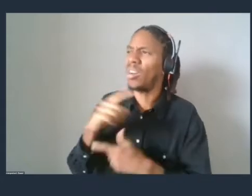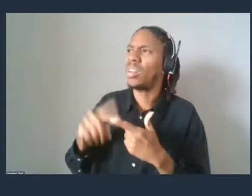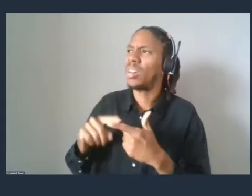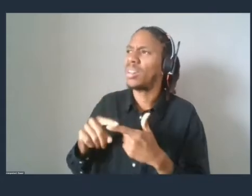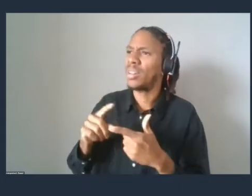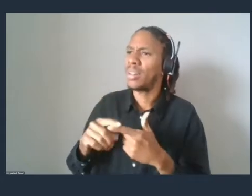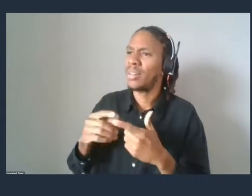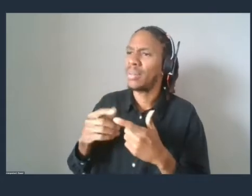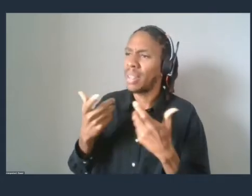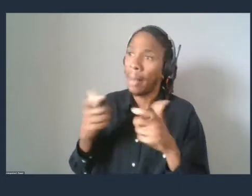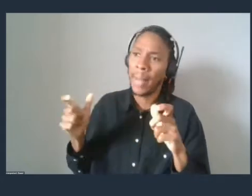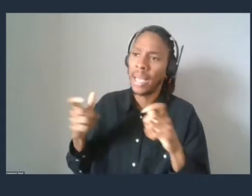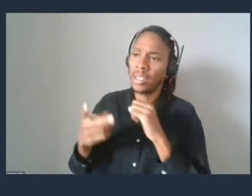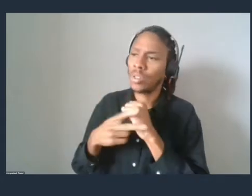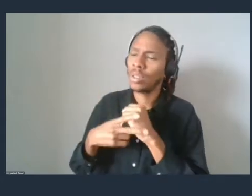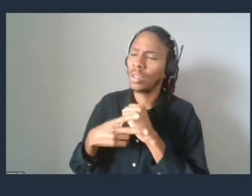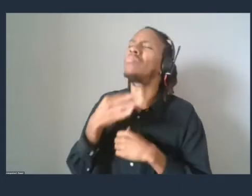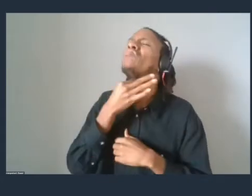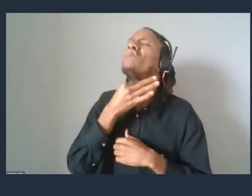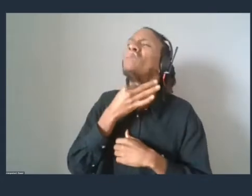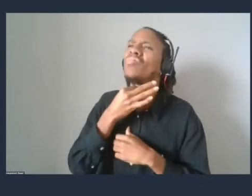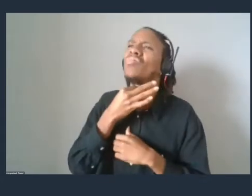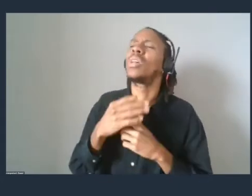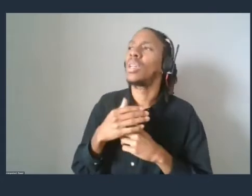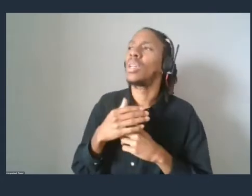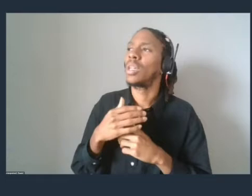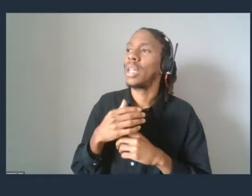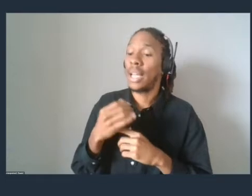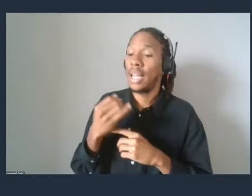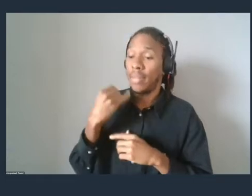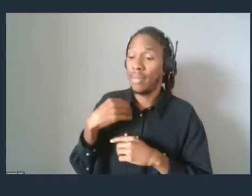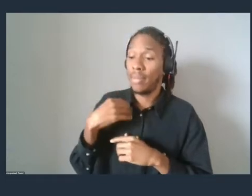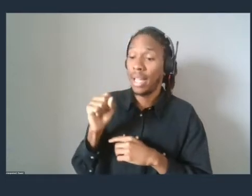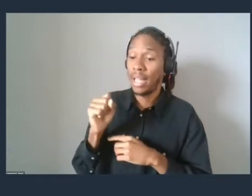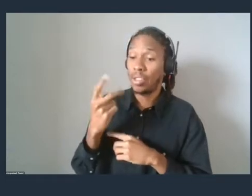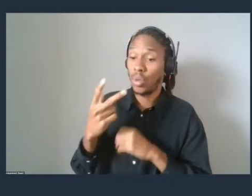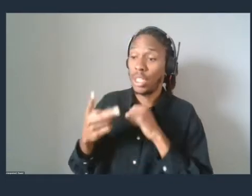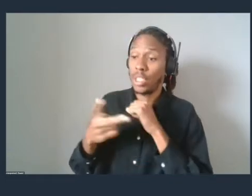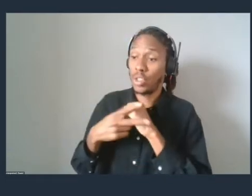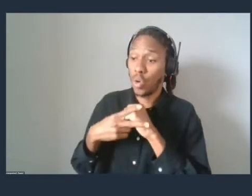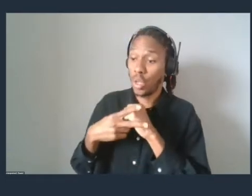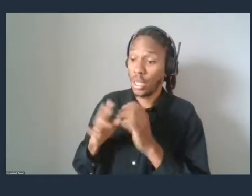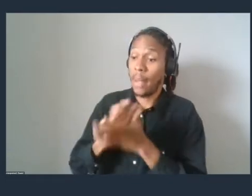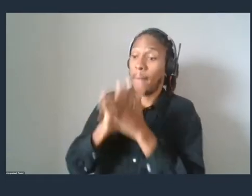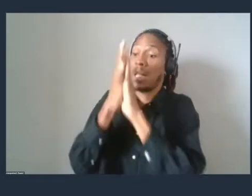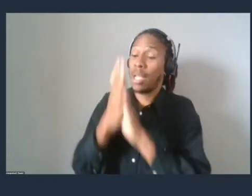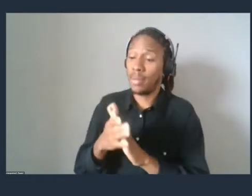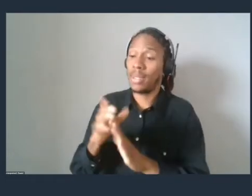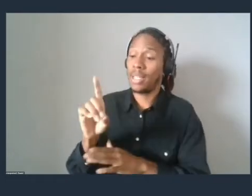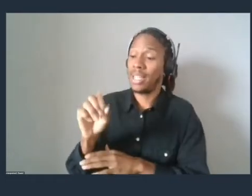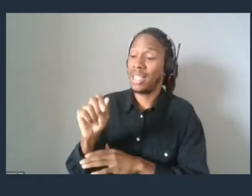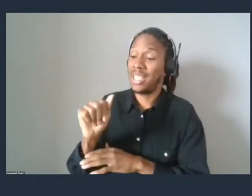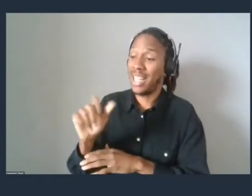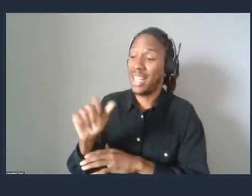but is there a point at which my S3 storage becomes a data lake? Yes, it's at 100 gigabytes. No. - 100 gigabytes.